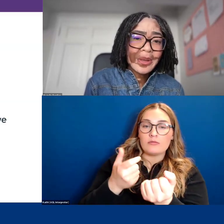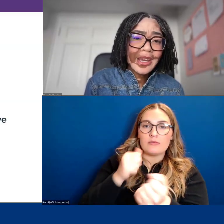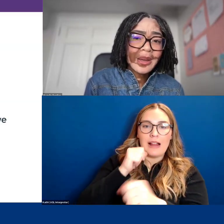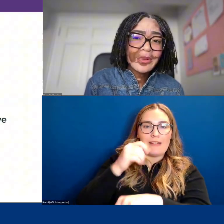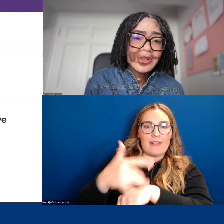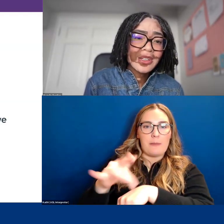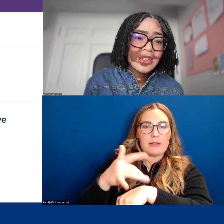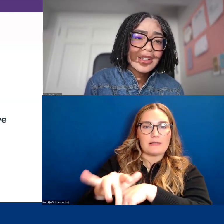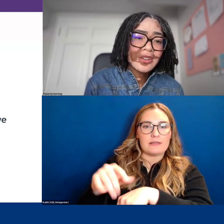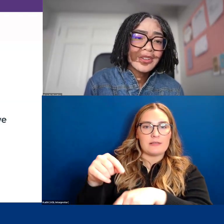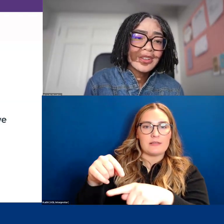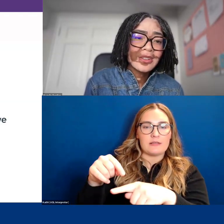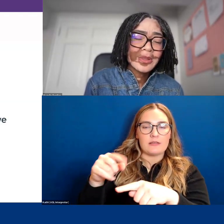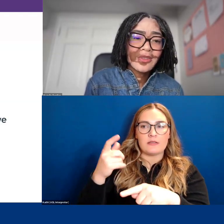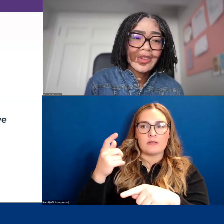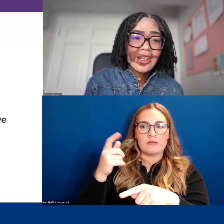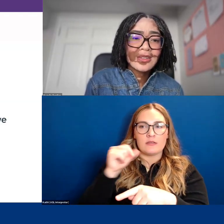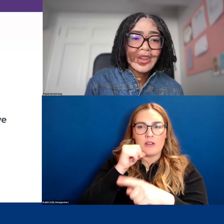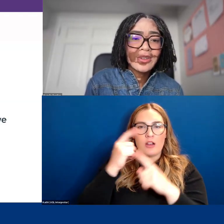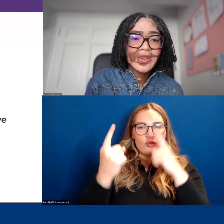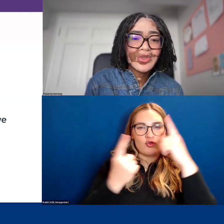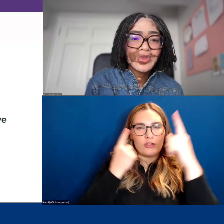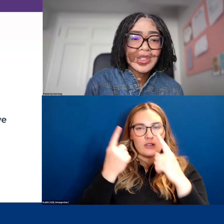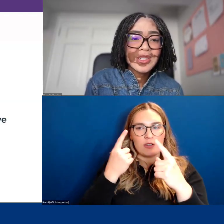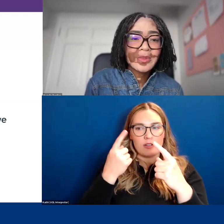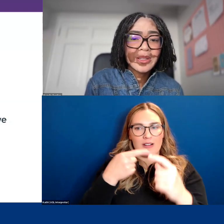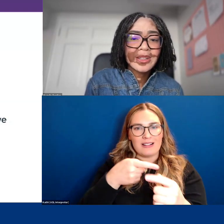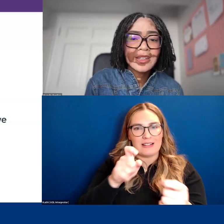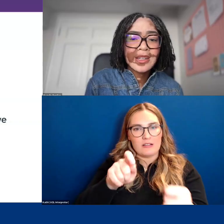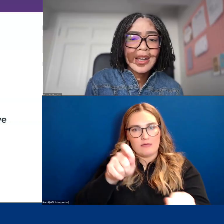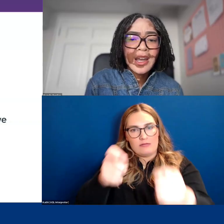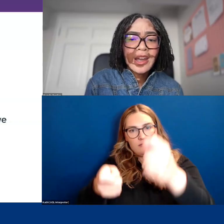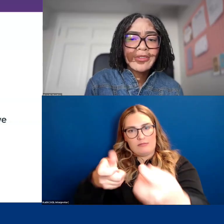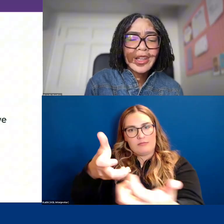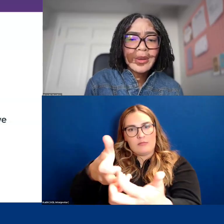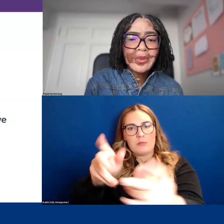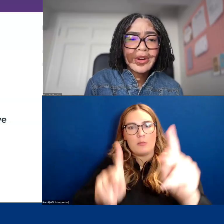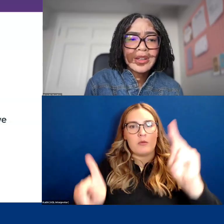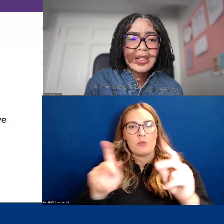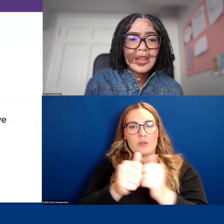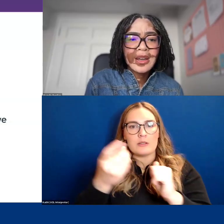being able to consider the specific needs of individuals with disabilities. And really importantly,